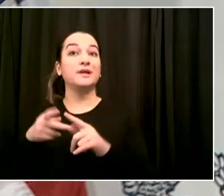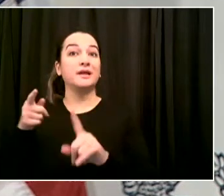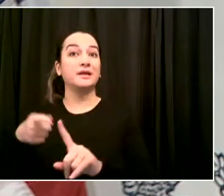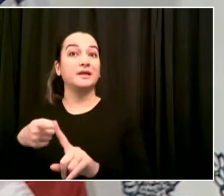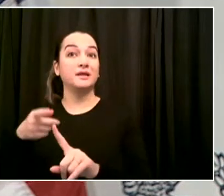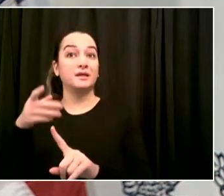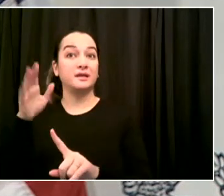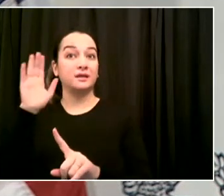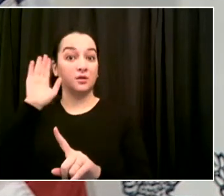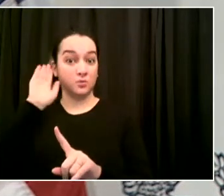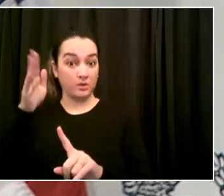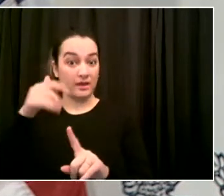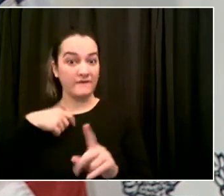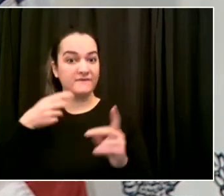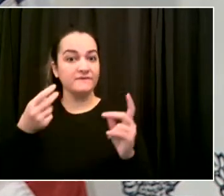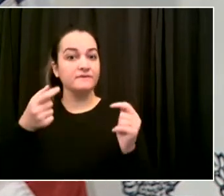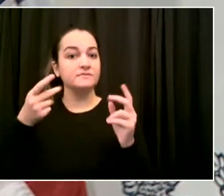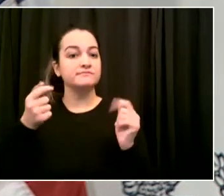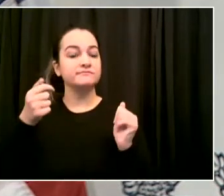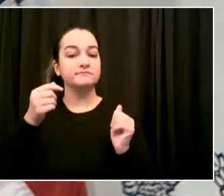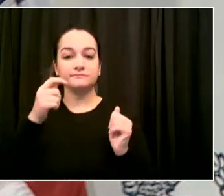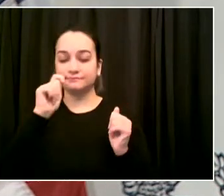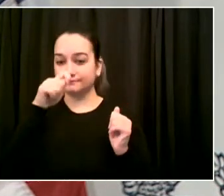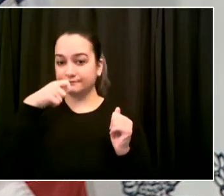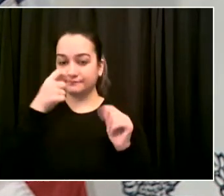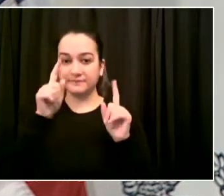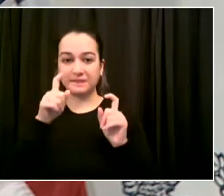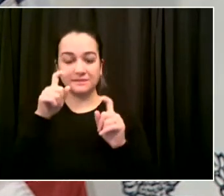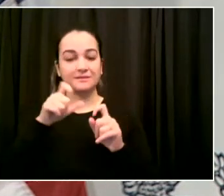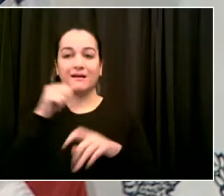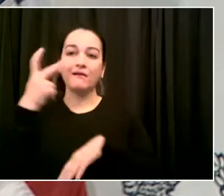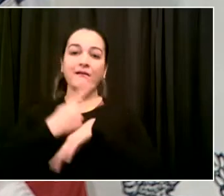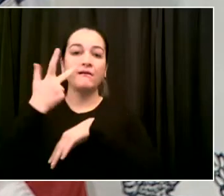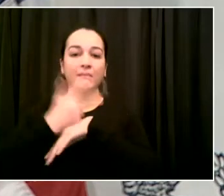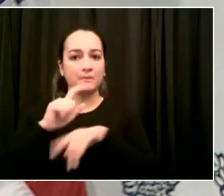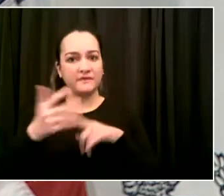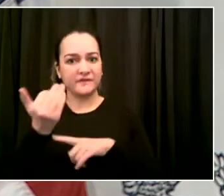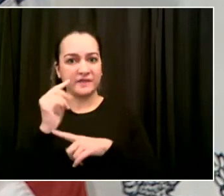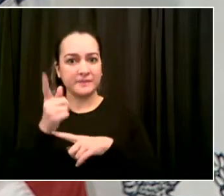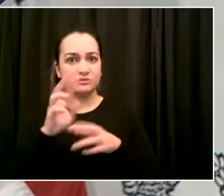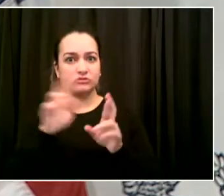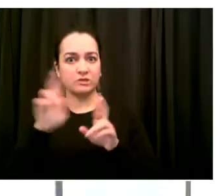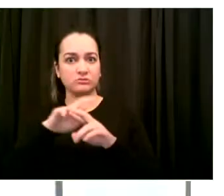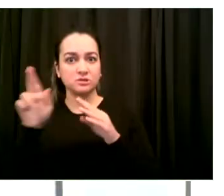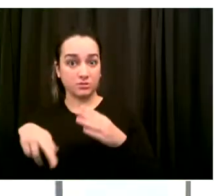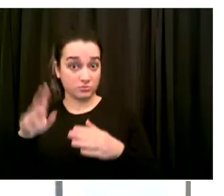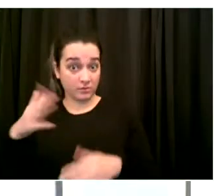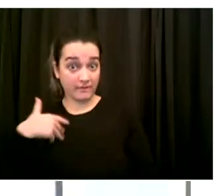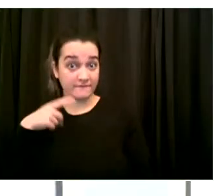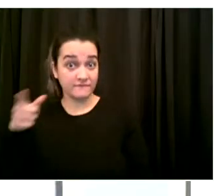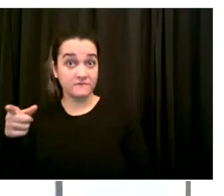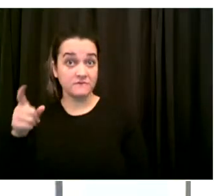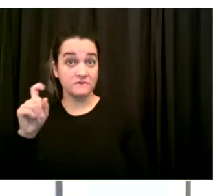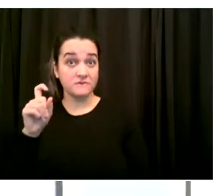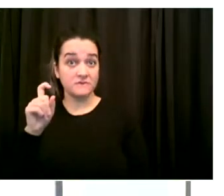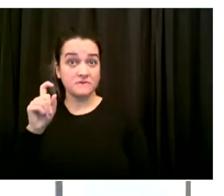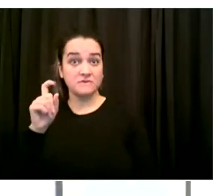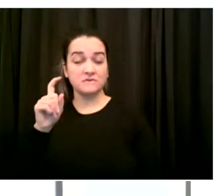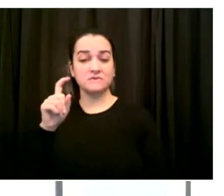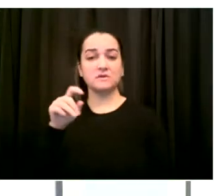HAVE? I NENED ETO GET AN UPDATE ON THAT. LET ME SEE IF